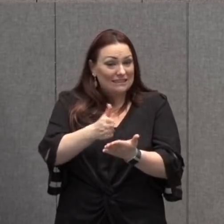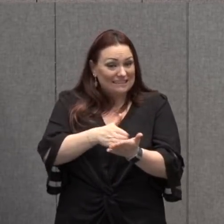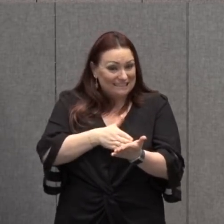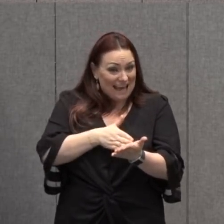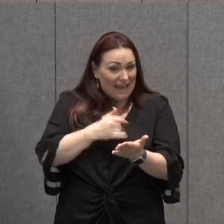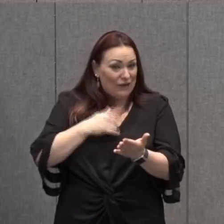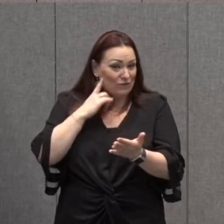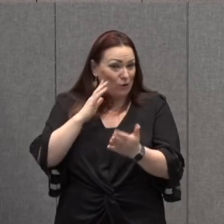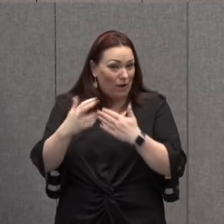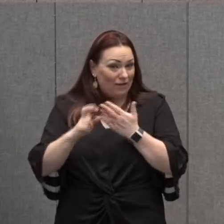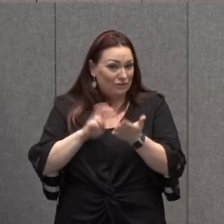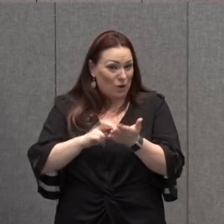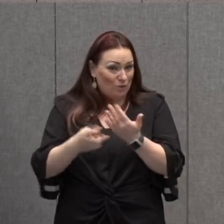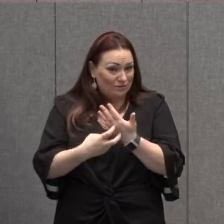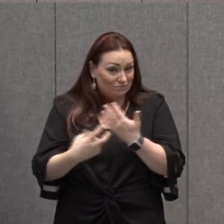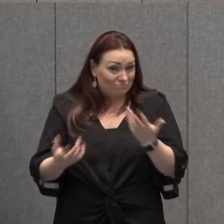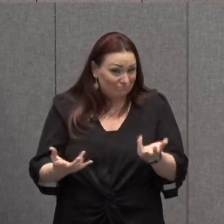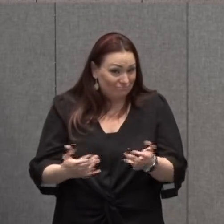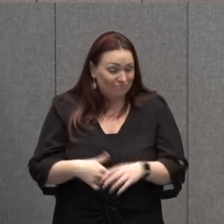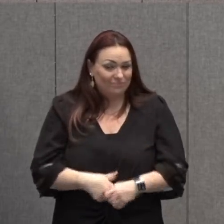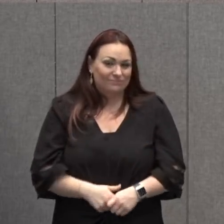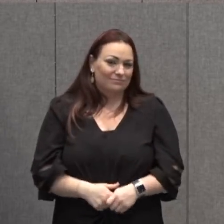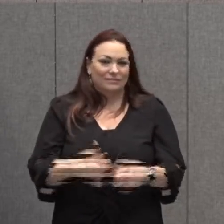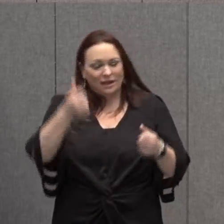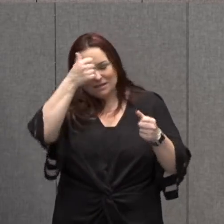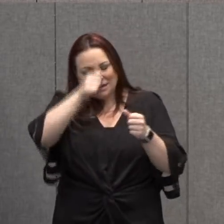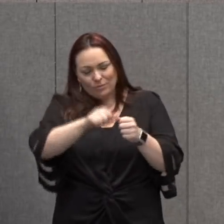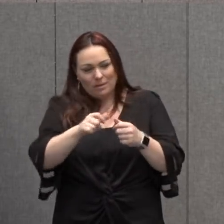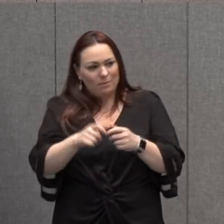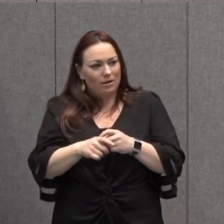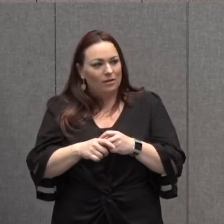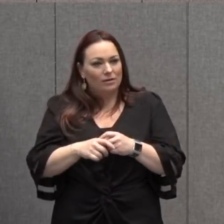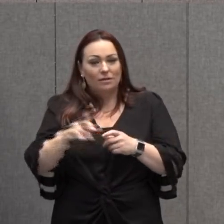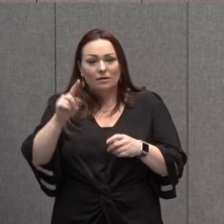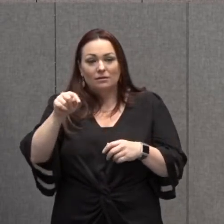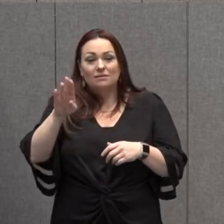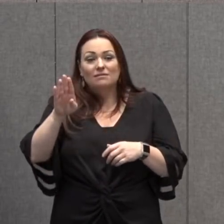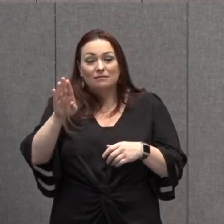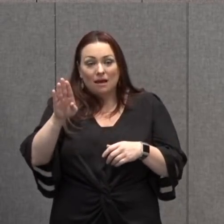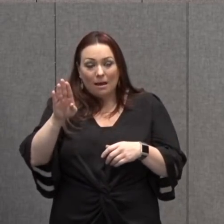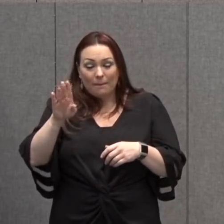were. - I know, so it gets - Okay. Tub, Oh, see.